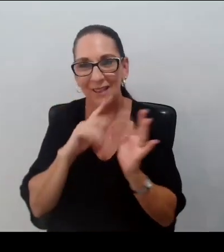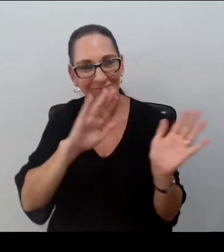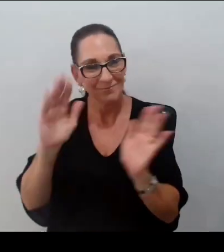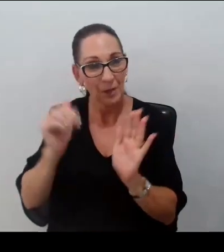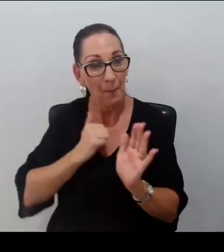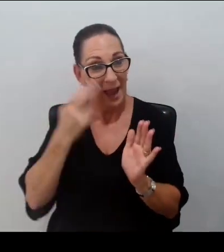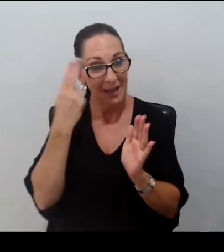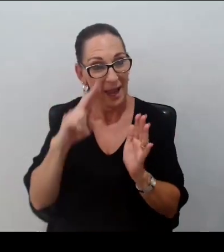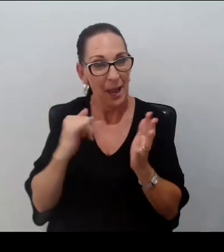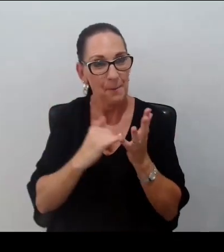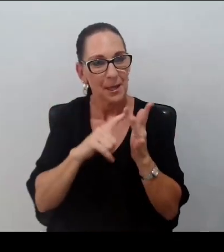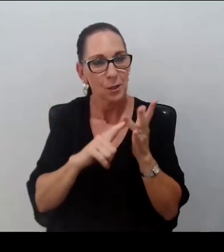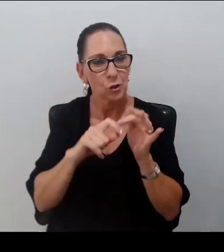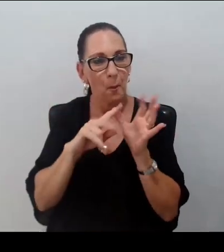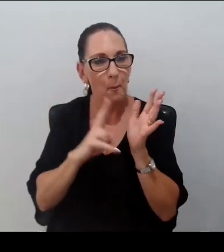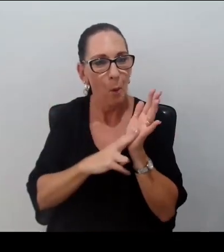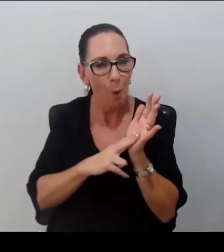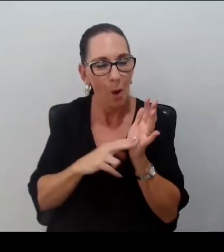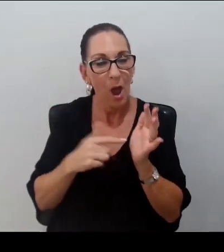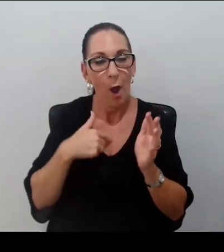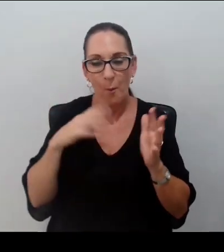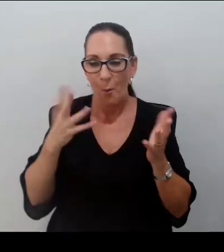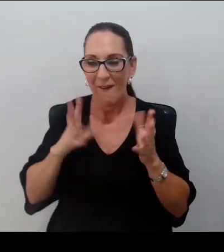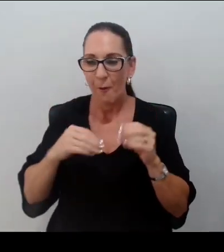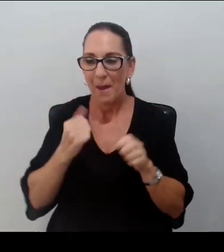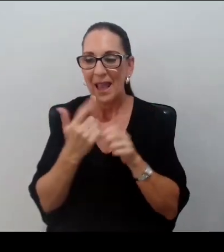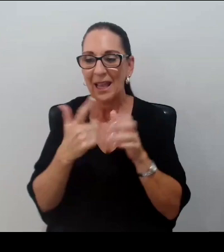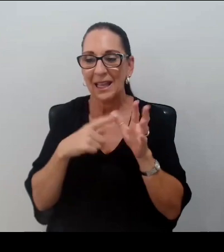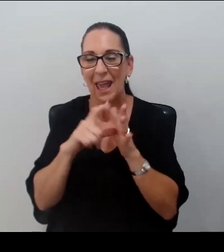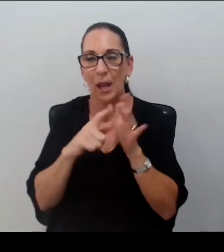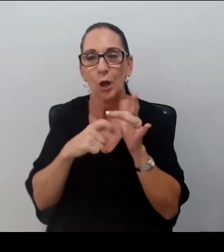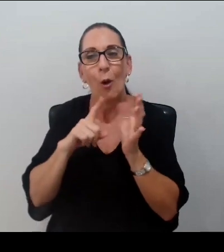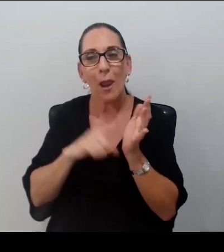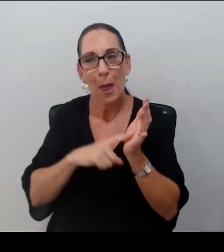and I'm joining you from the lands of the Gadigal people of the Eora Nation. I would